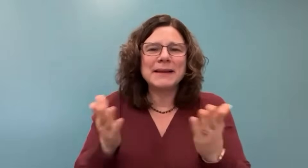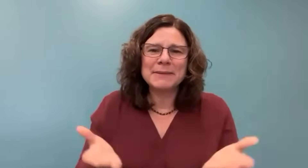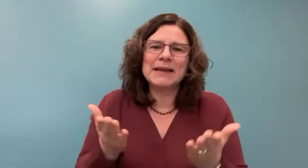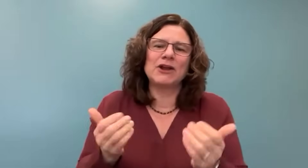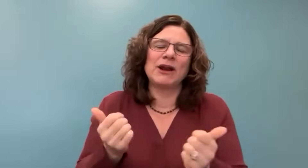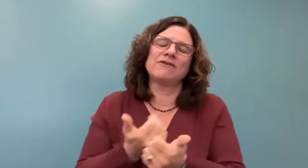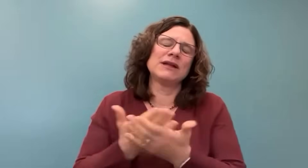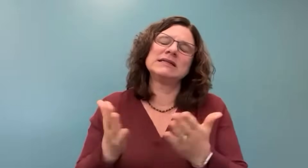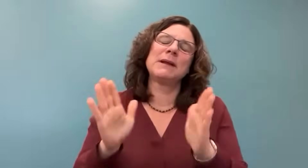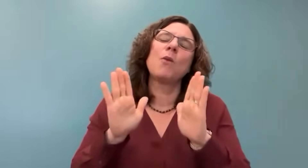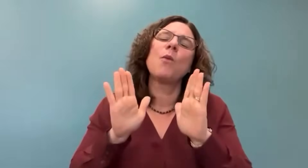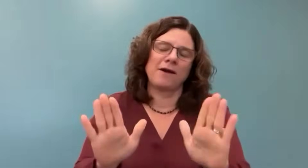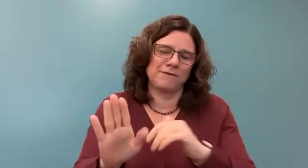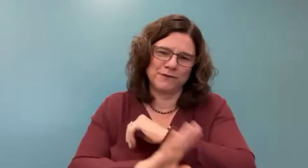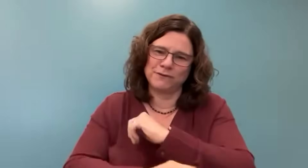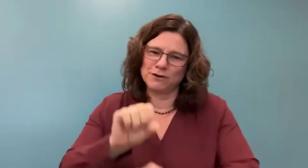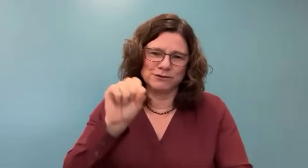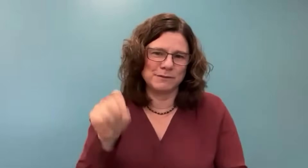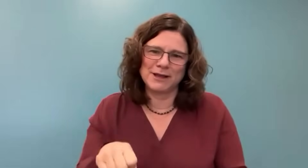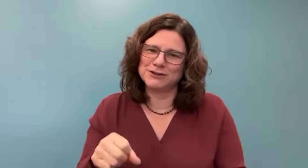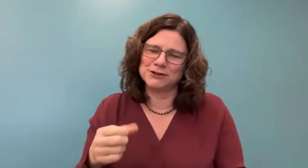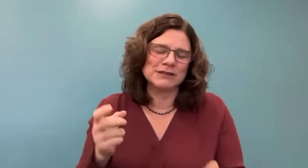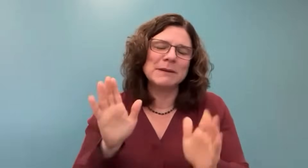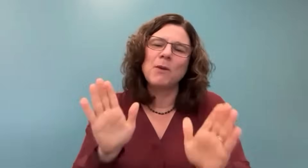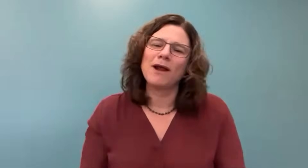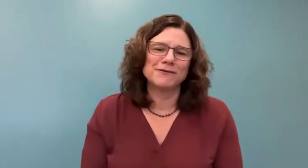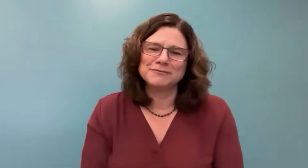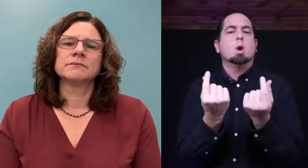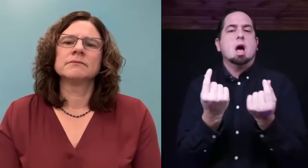and the people here and everything, it has been a wonderful fall semester.